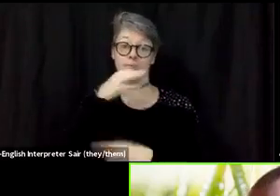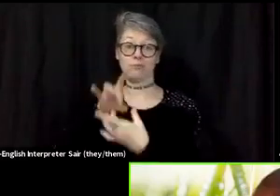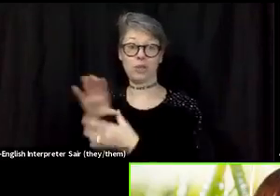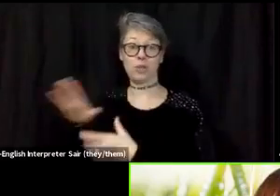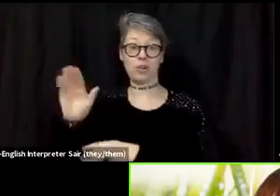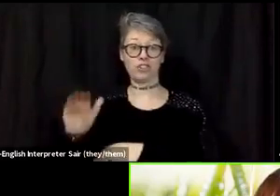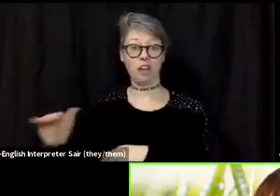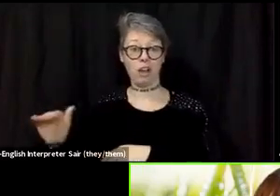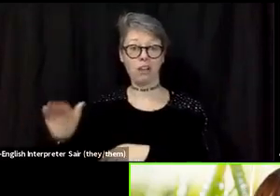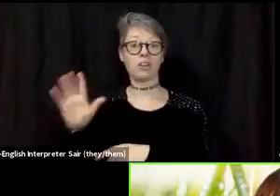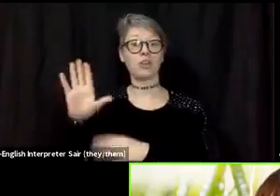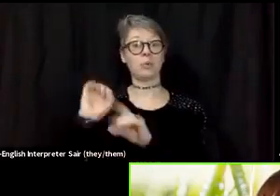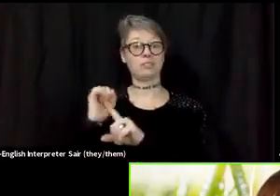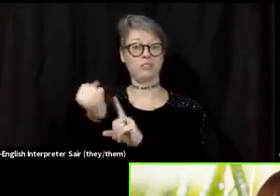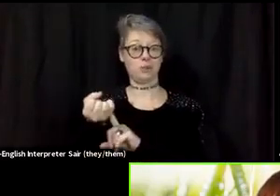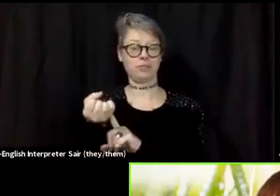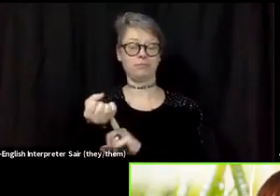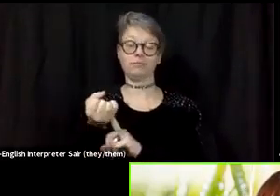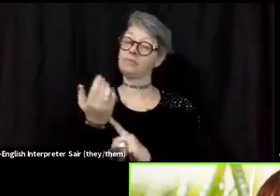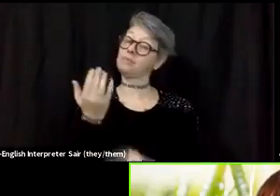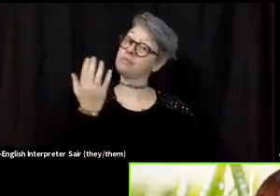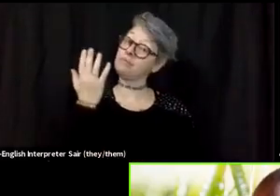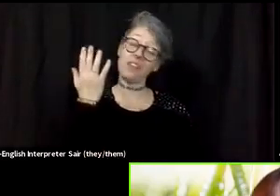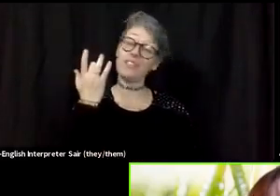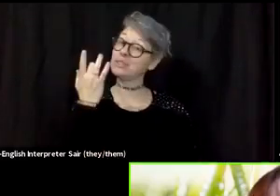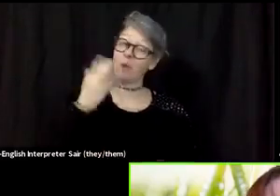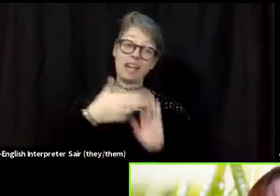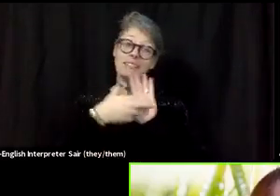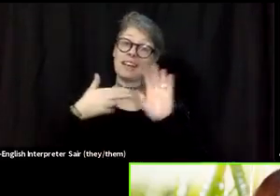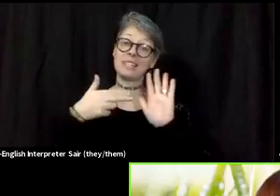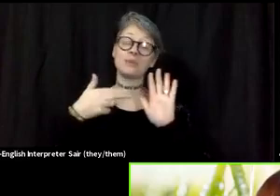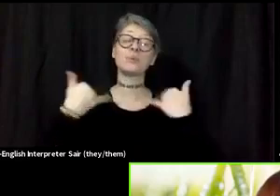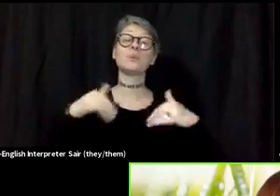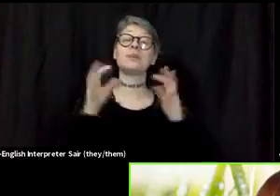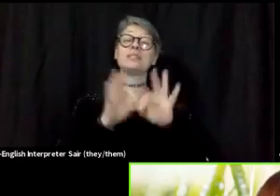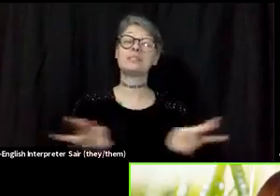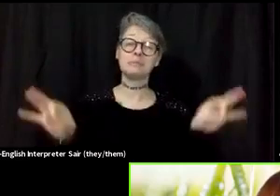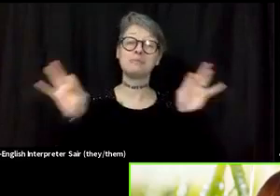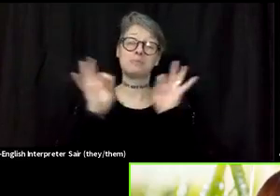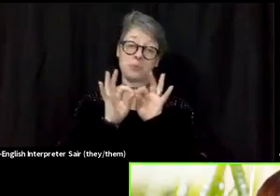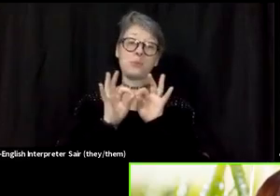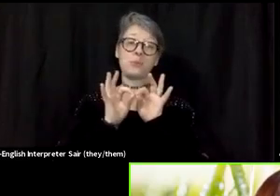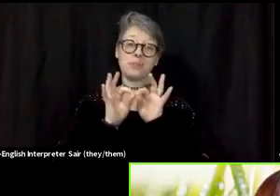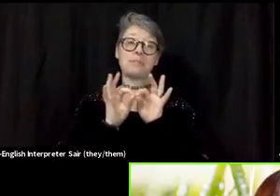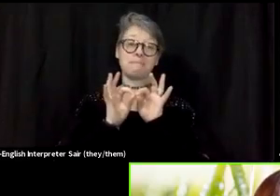your own kid in your own situation. n. And that's why I have n. And that's why having a proper diagnosis is proper diagnosis is so empower